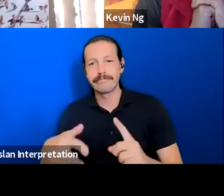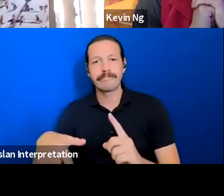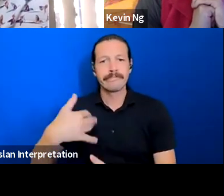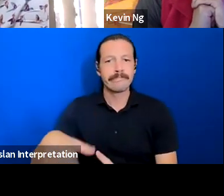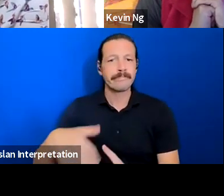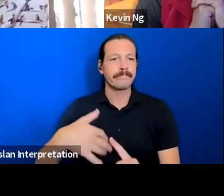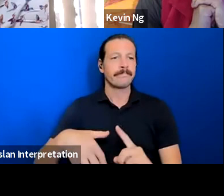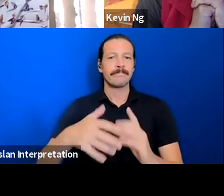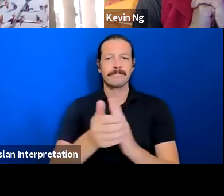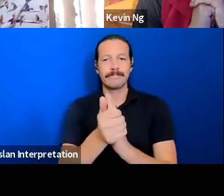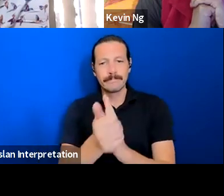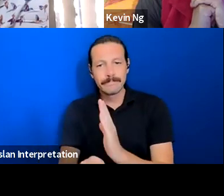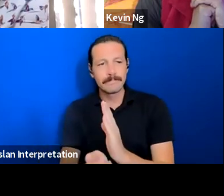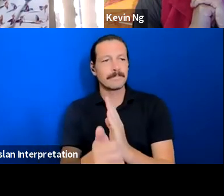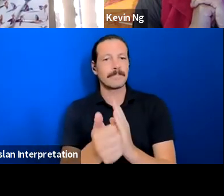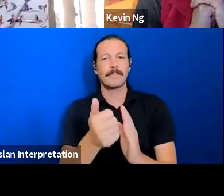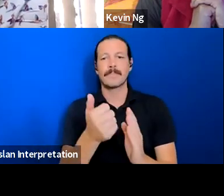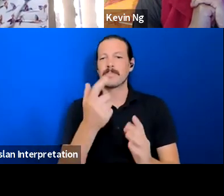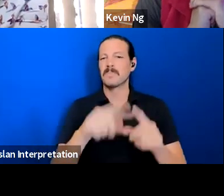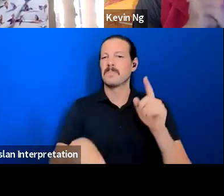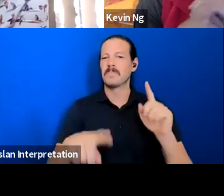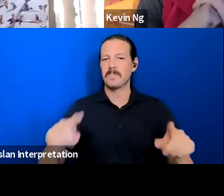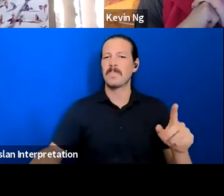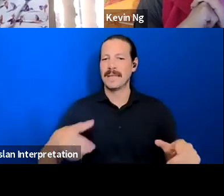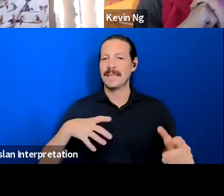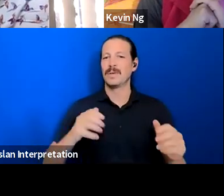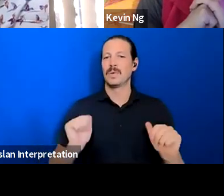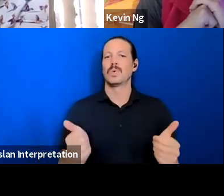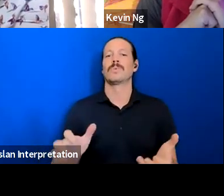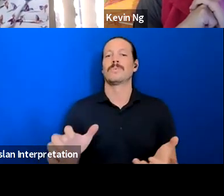backgrounds and so on. I can't give you an exact percentage because I don't know yet but we're